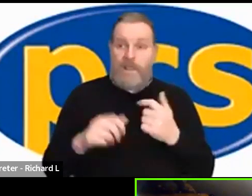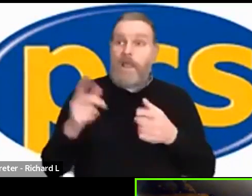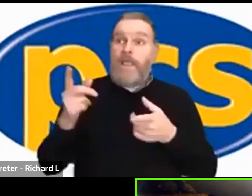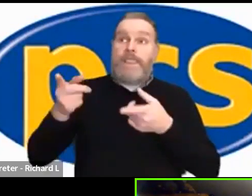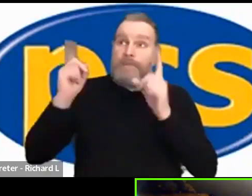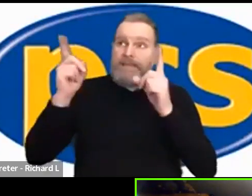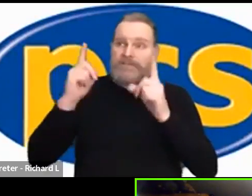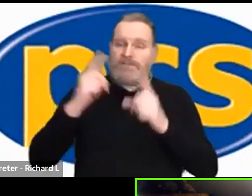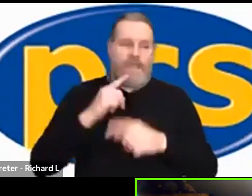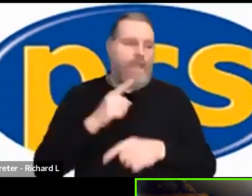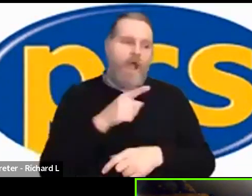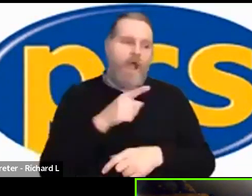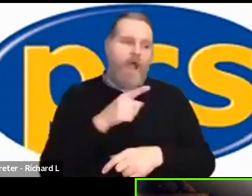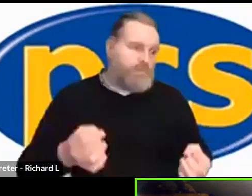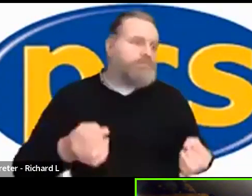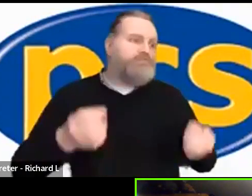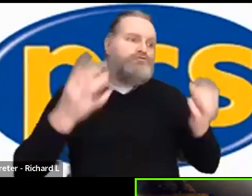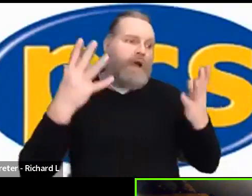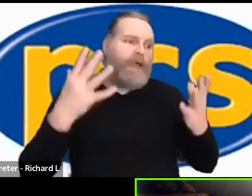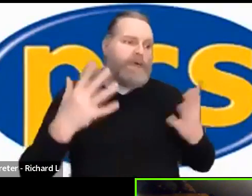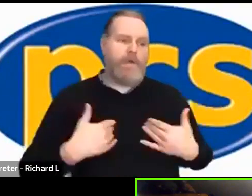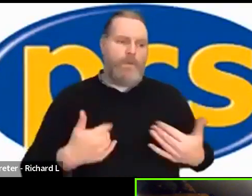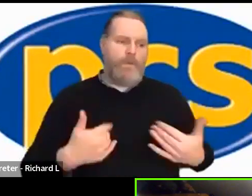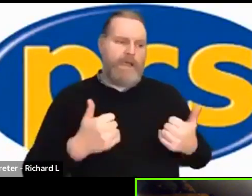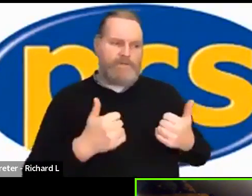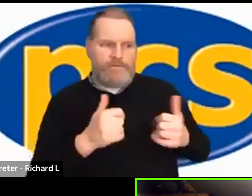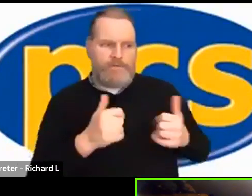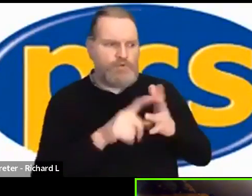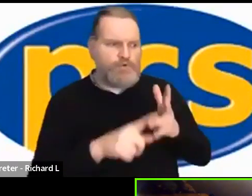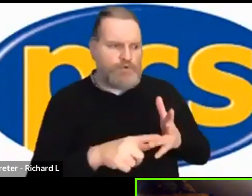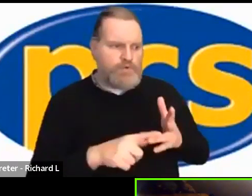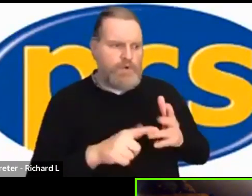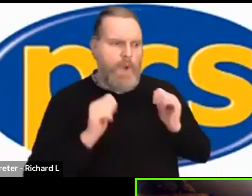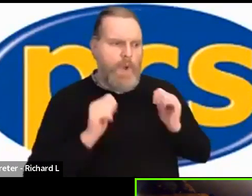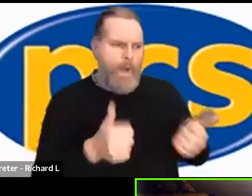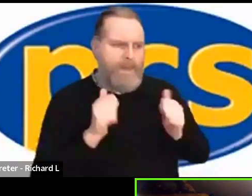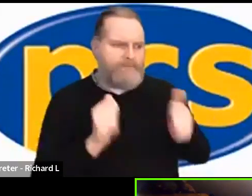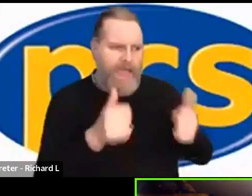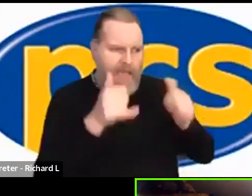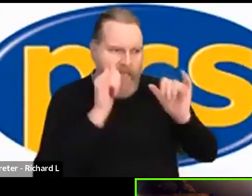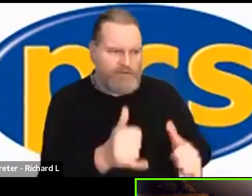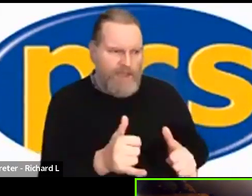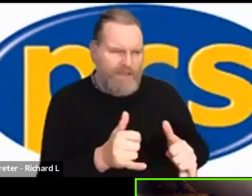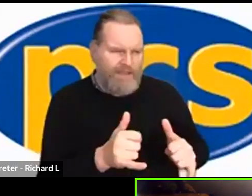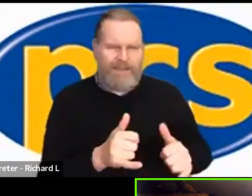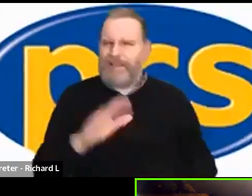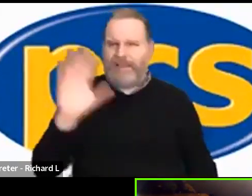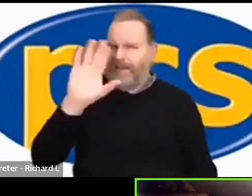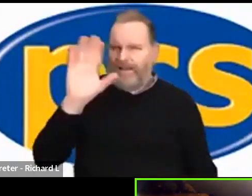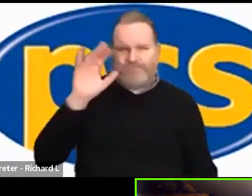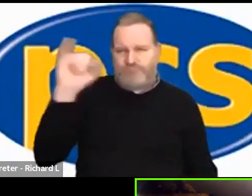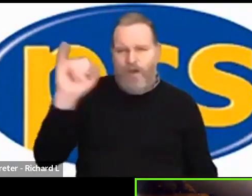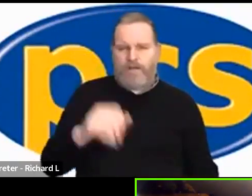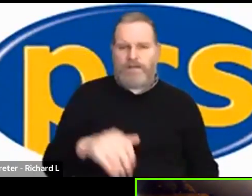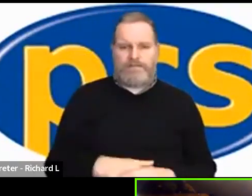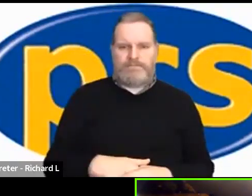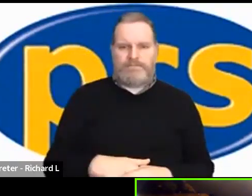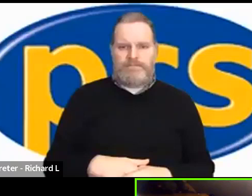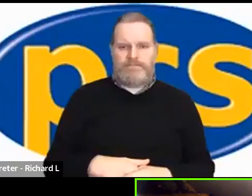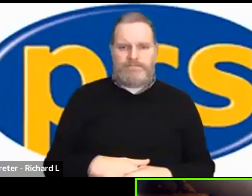No one strike, they will have to invoke a welfare. Check again. Ask them to put on strike they will have to invoke a welfare. Check again. them to put that in writing, and it's just not correct , and they and they they